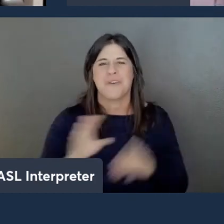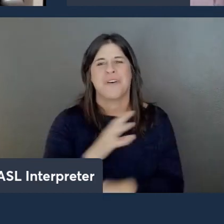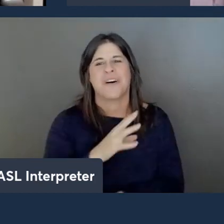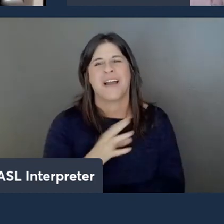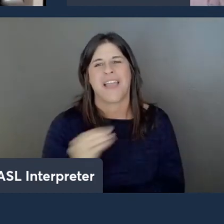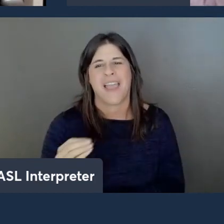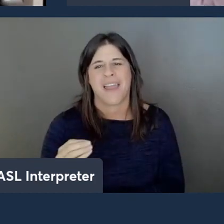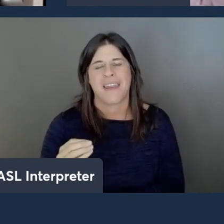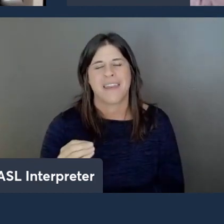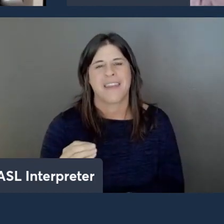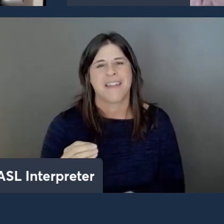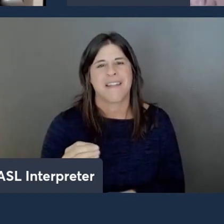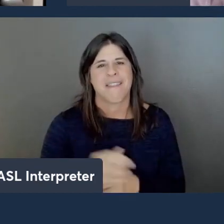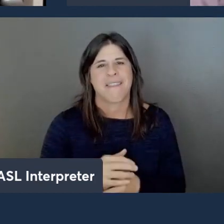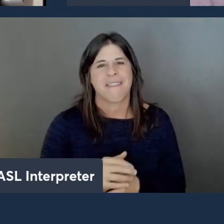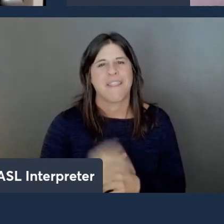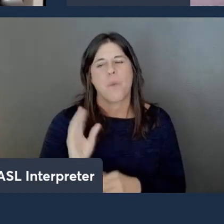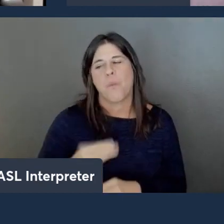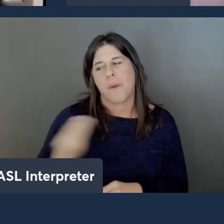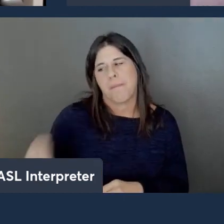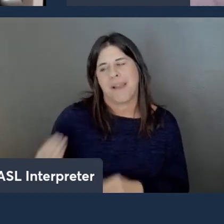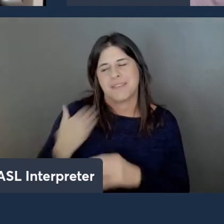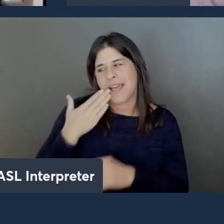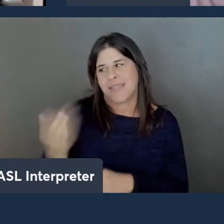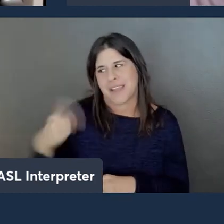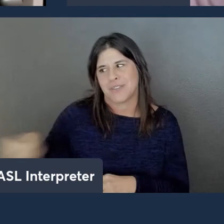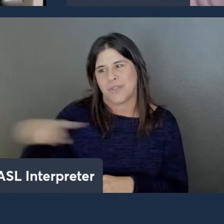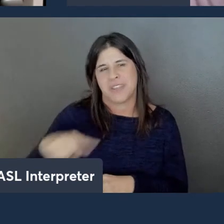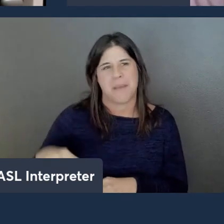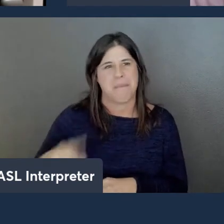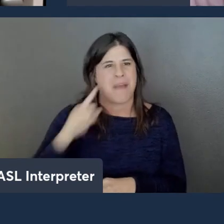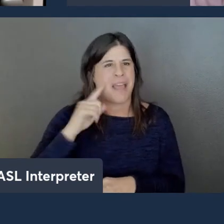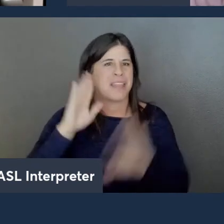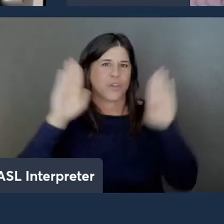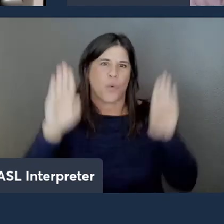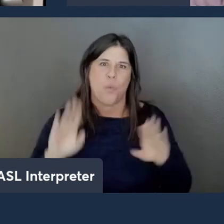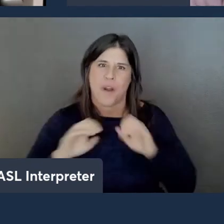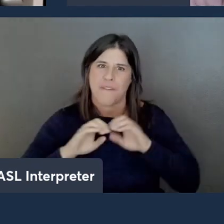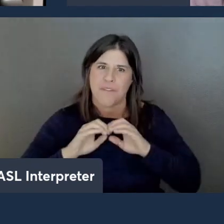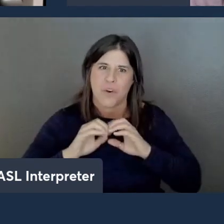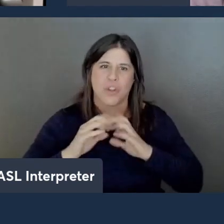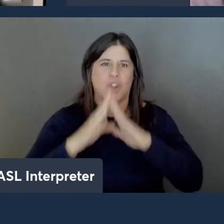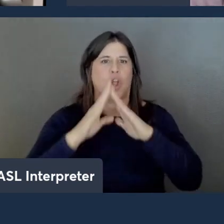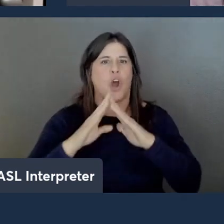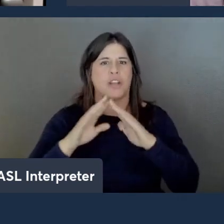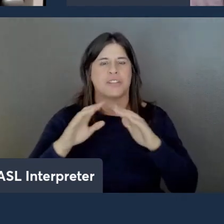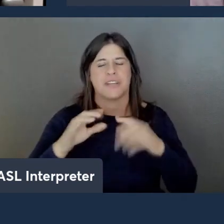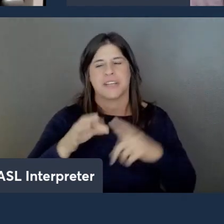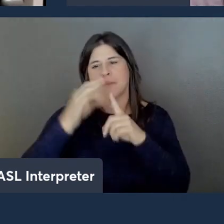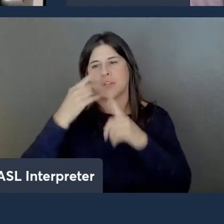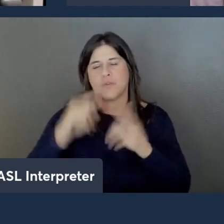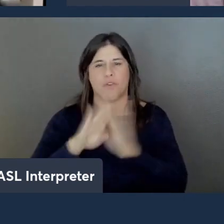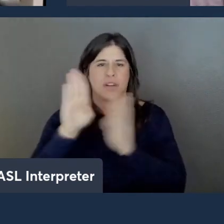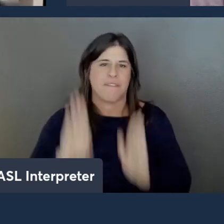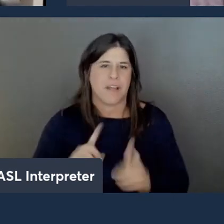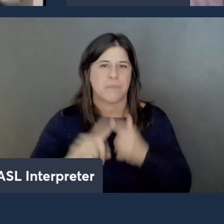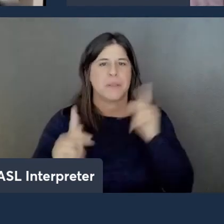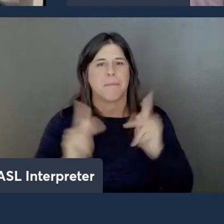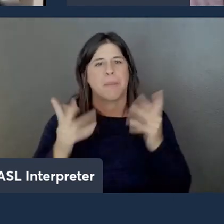So I think, I think this is going to be a wonderful launch, especially for developers and folks trying to make their things so much better.